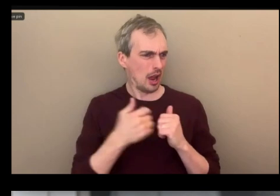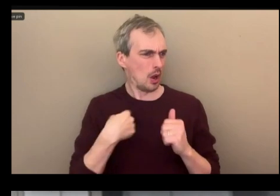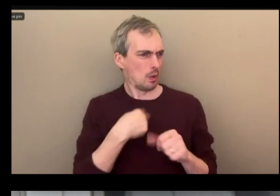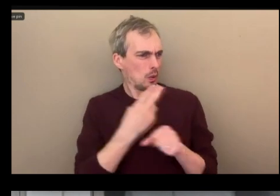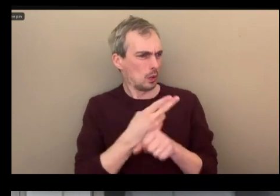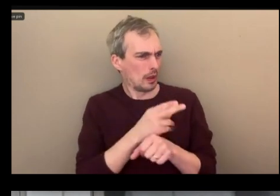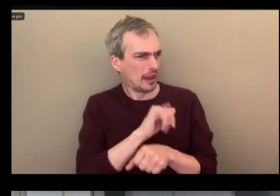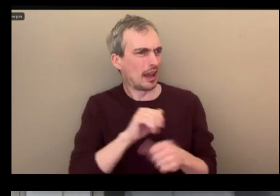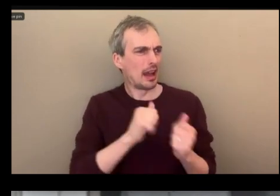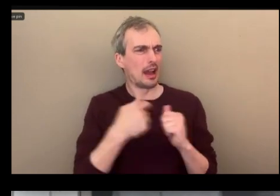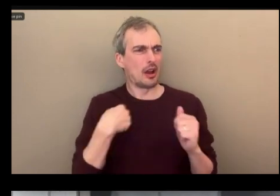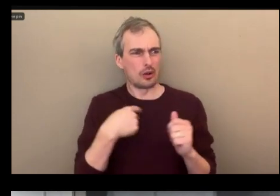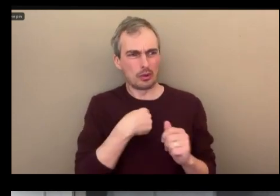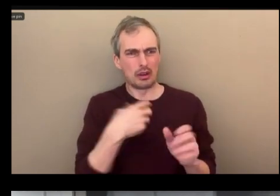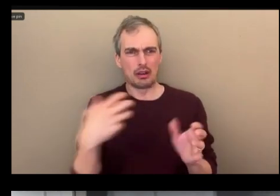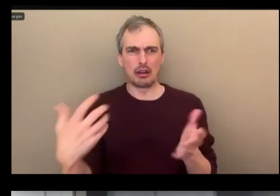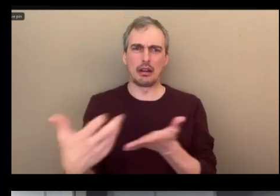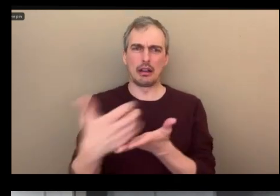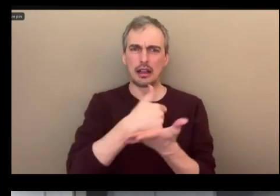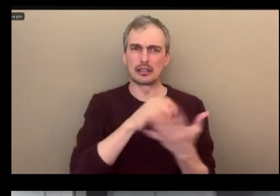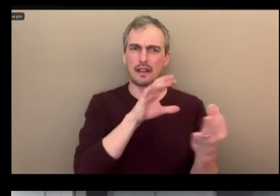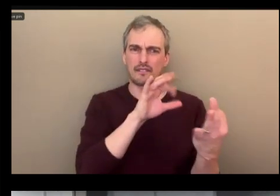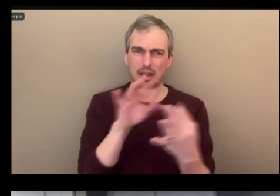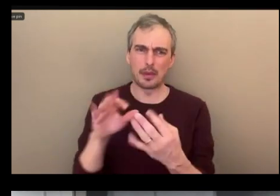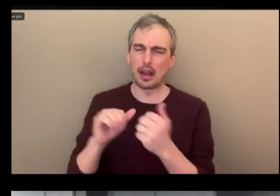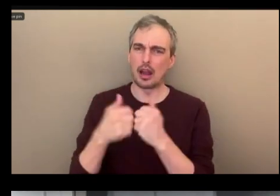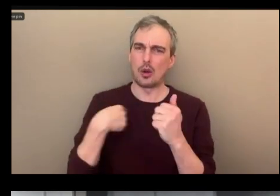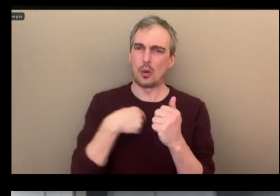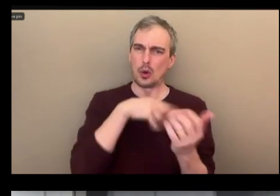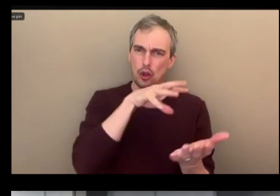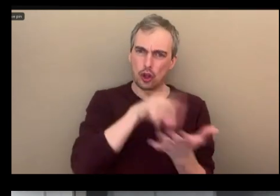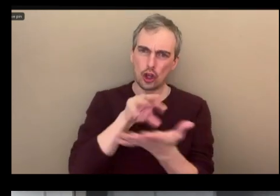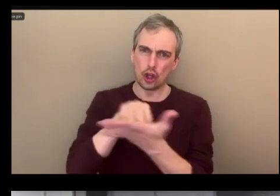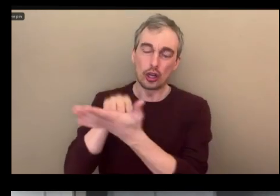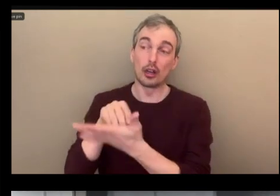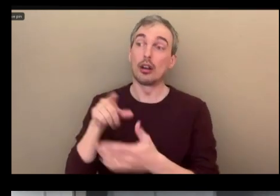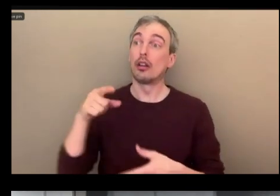And those advocacy groups come in. They watch. They're learning.